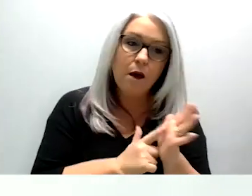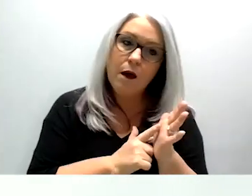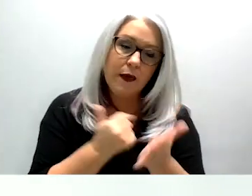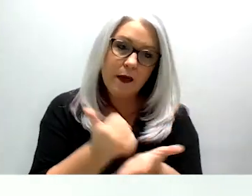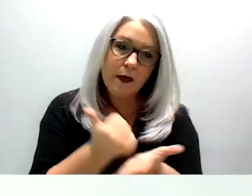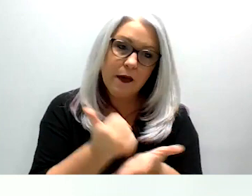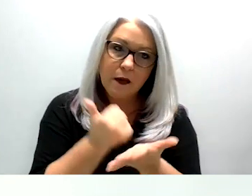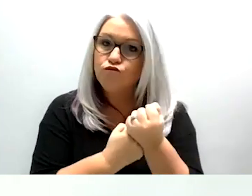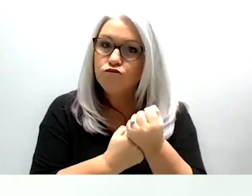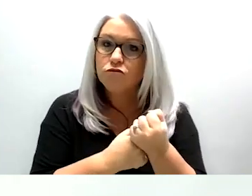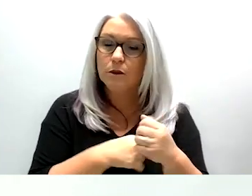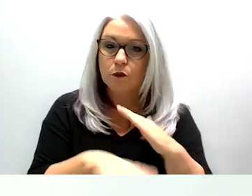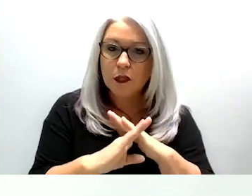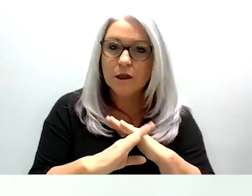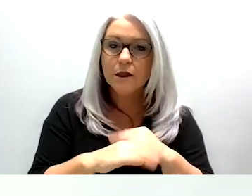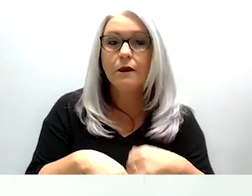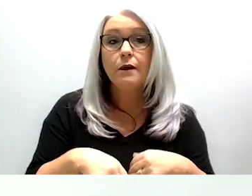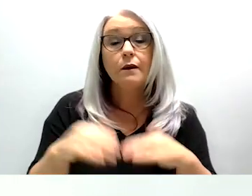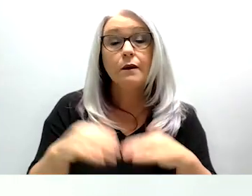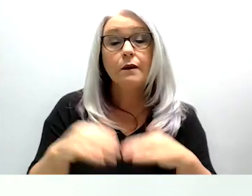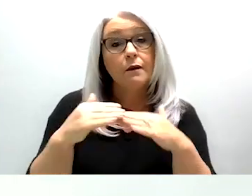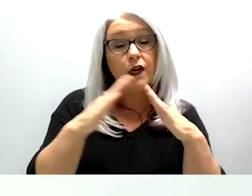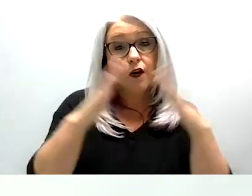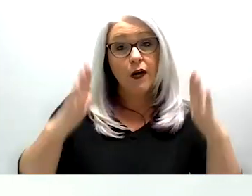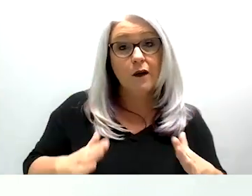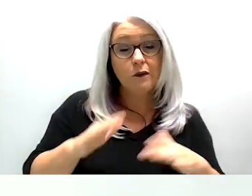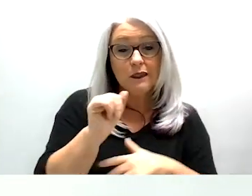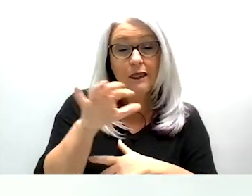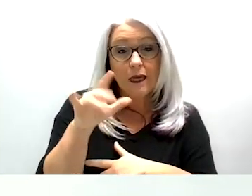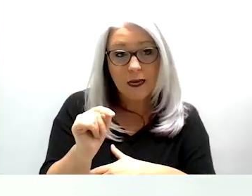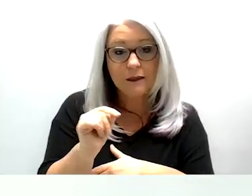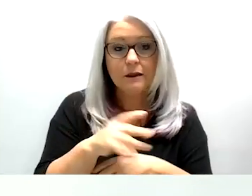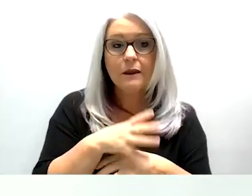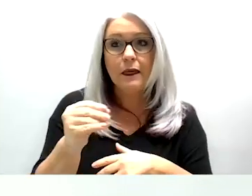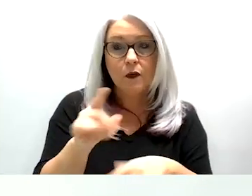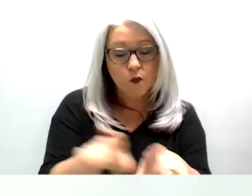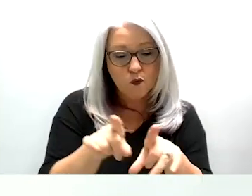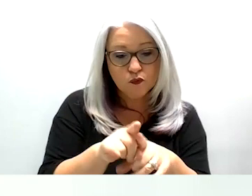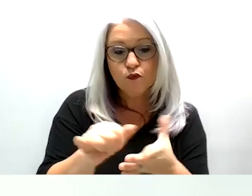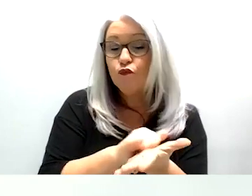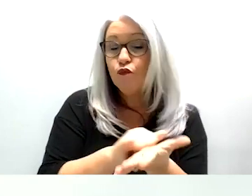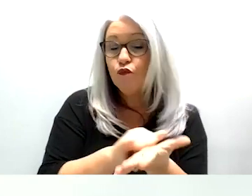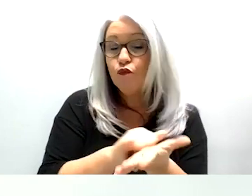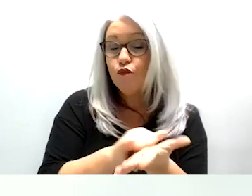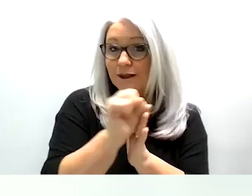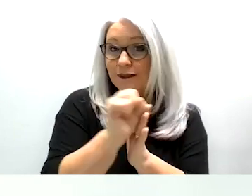protections there is the Fair Housing Act and provide protections in a housing context and the New York State and New York City human rights laws